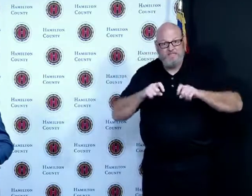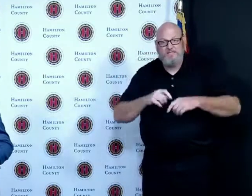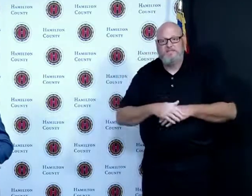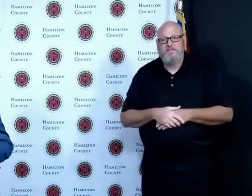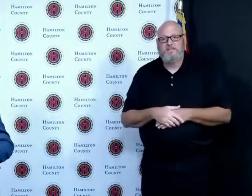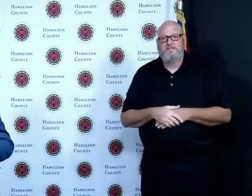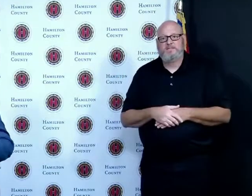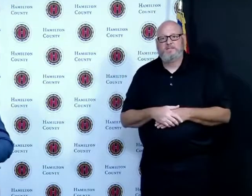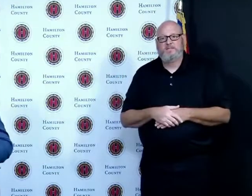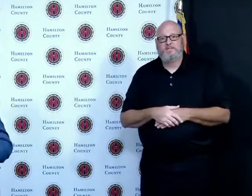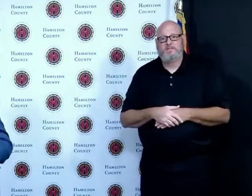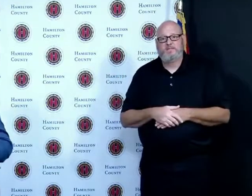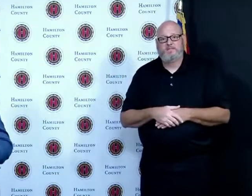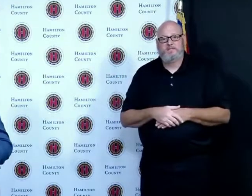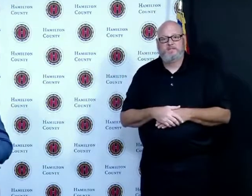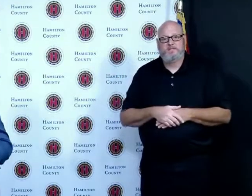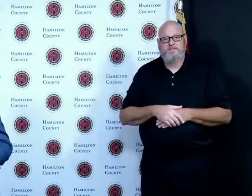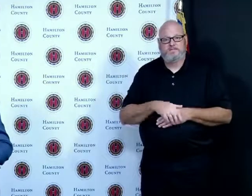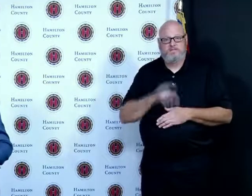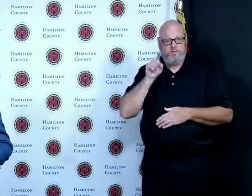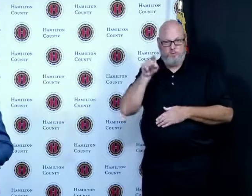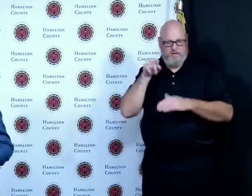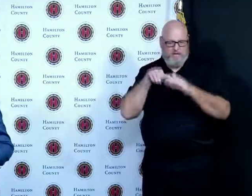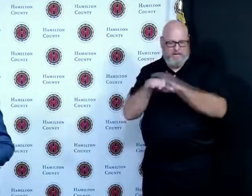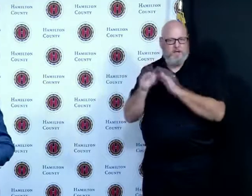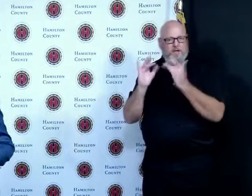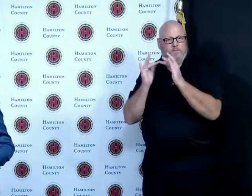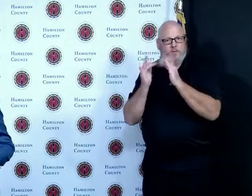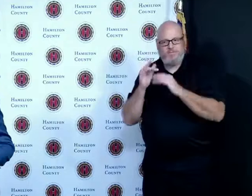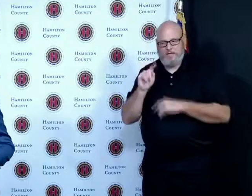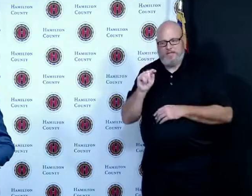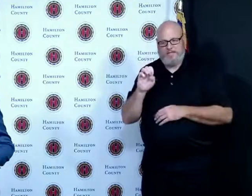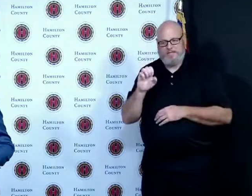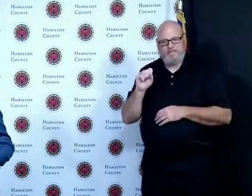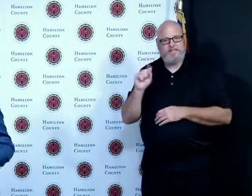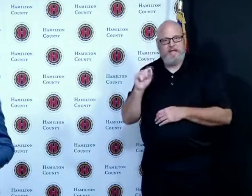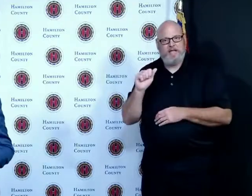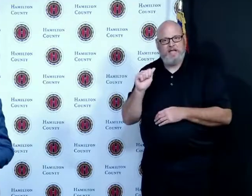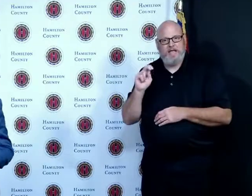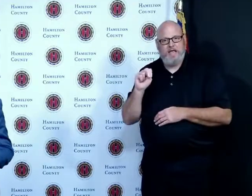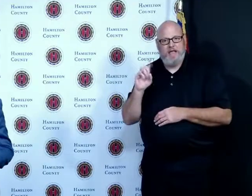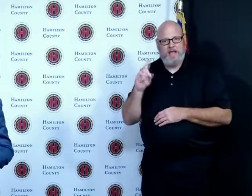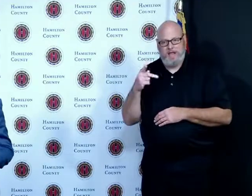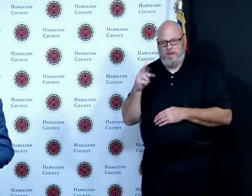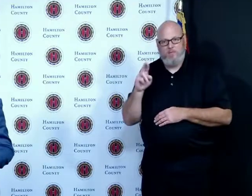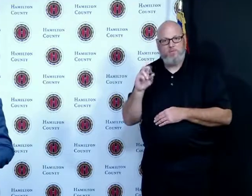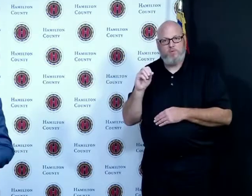home and not spreading spreading Covid-19 if you have Covid-19. taking a look to some of our case